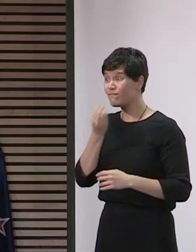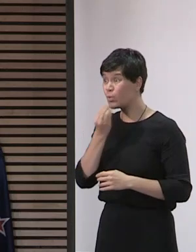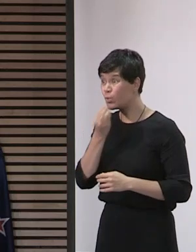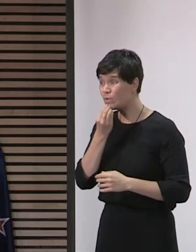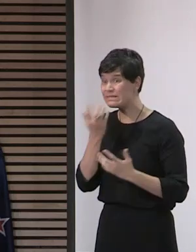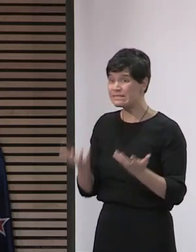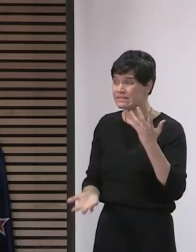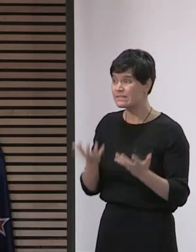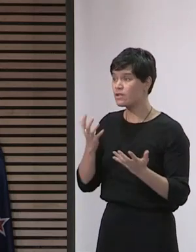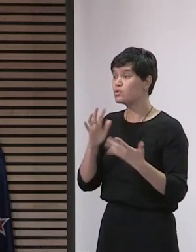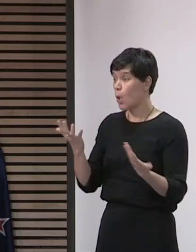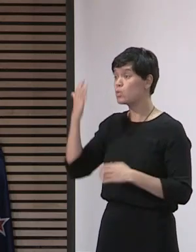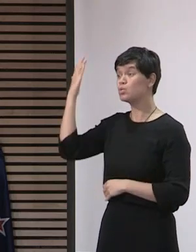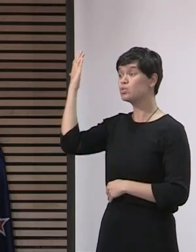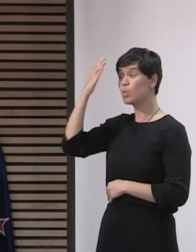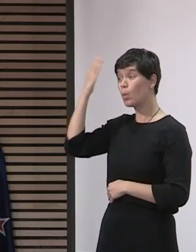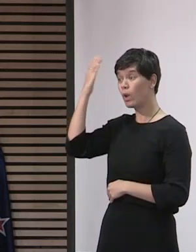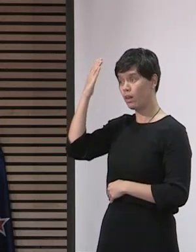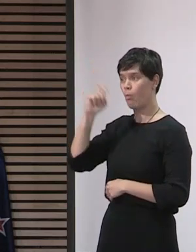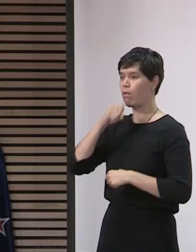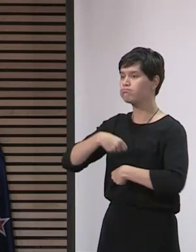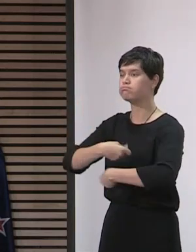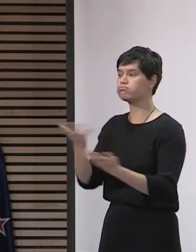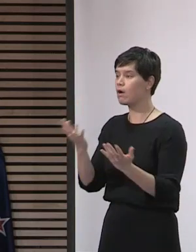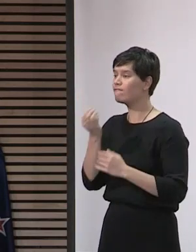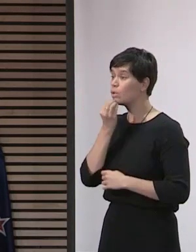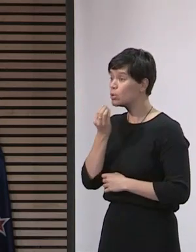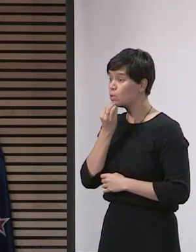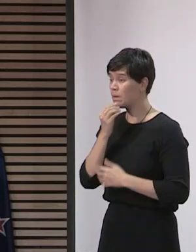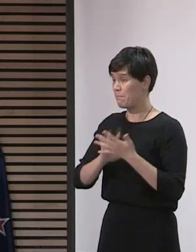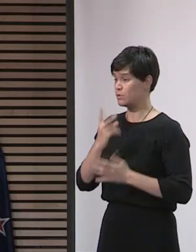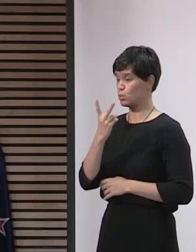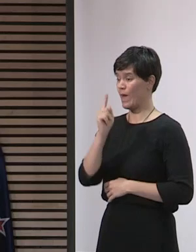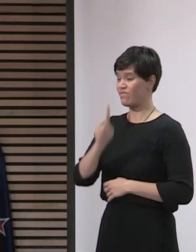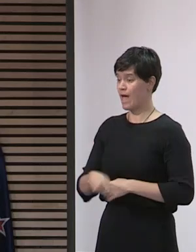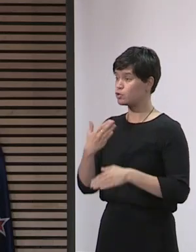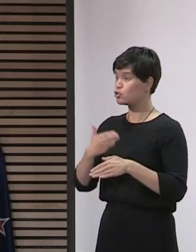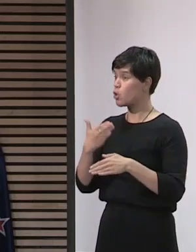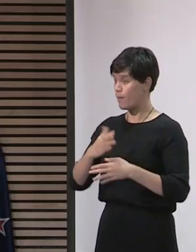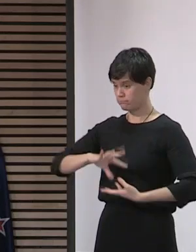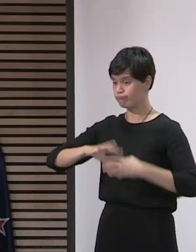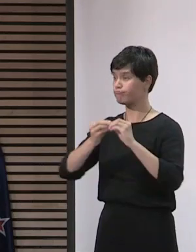the issue of income adequacy and food security. We expanded